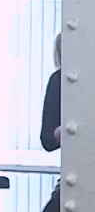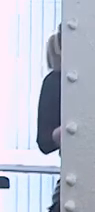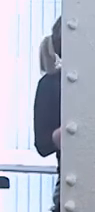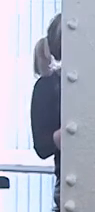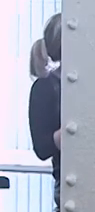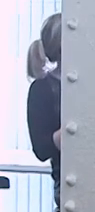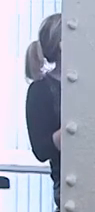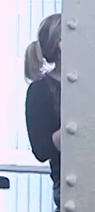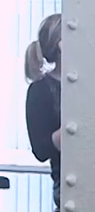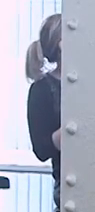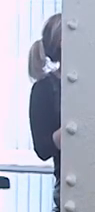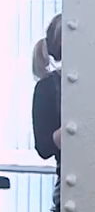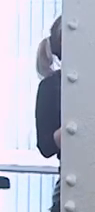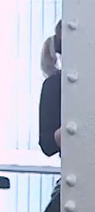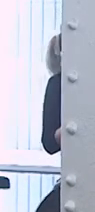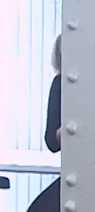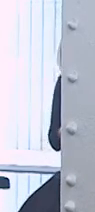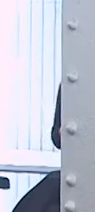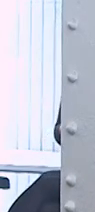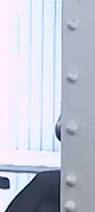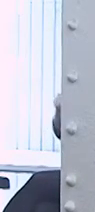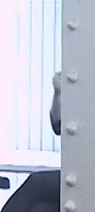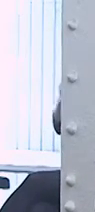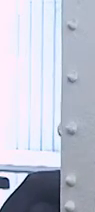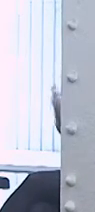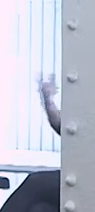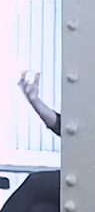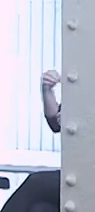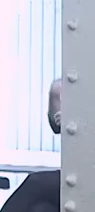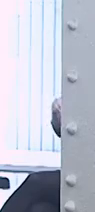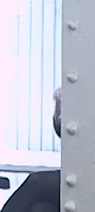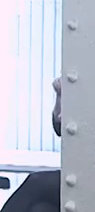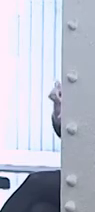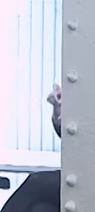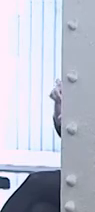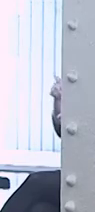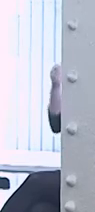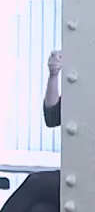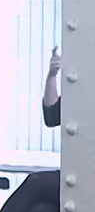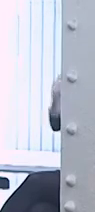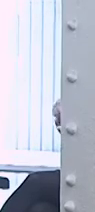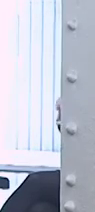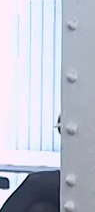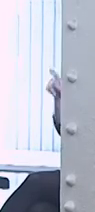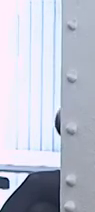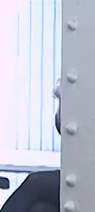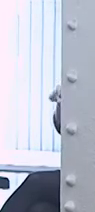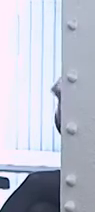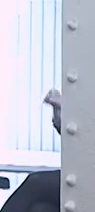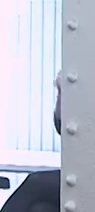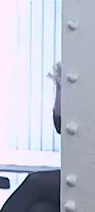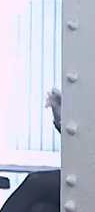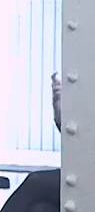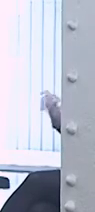To whatever degree is possible that somebody should be able to decide what happens to their brain, what happens to their body.